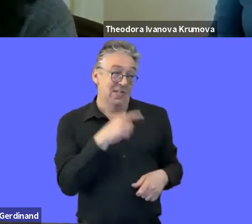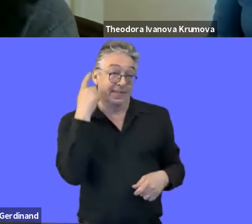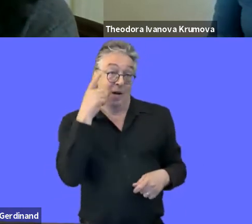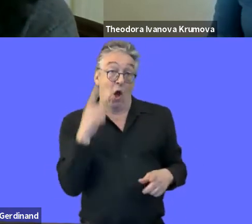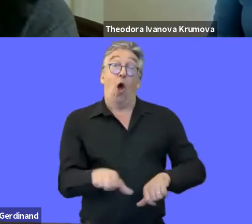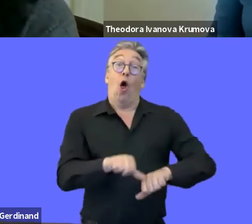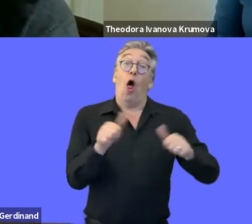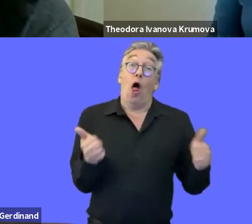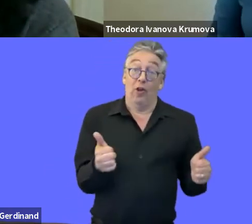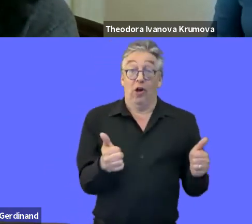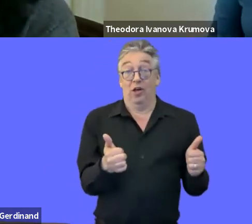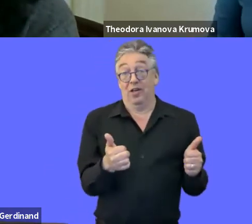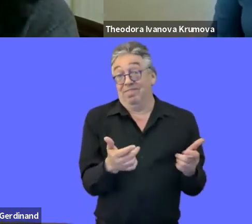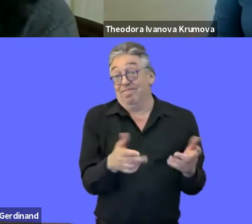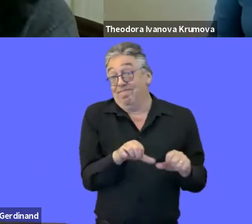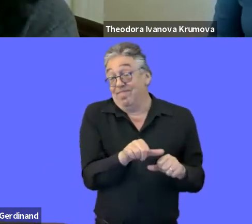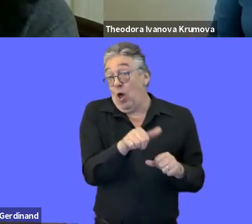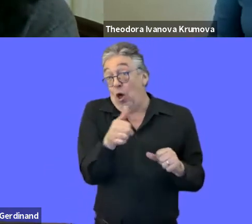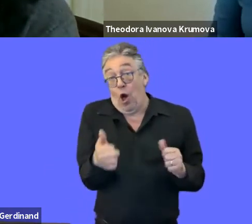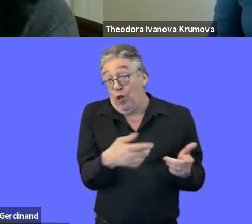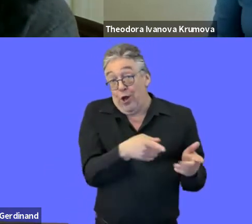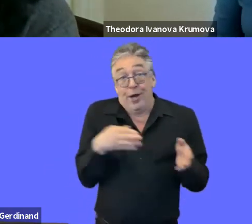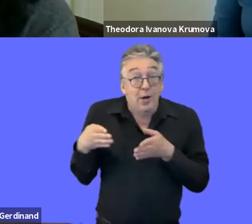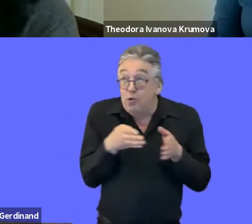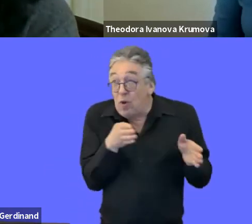How to utilise the international human rights mechanisms.